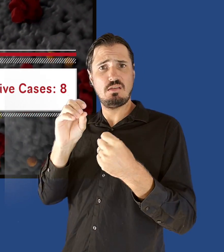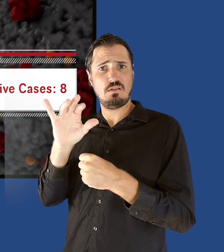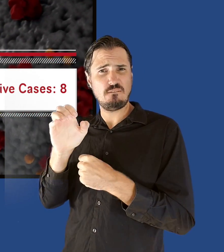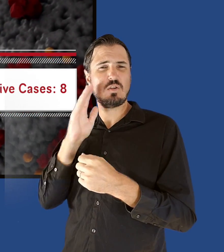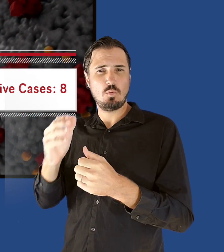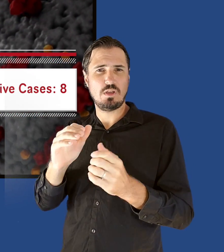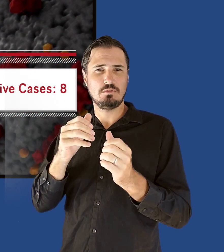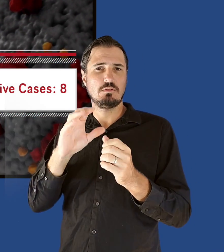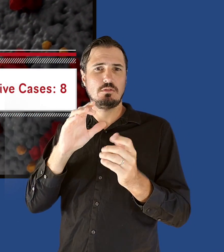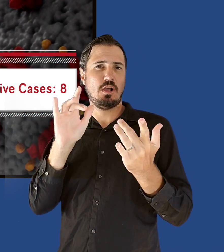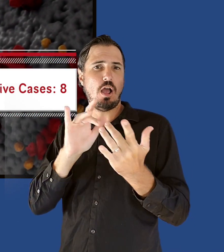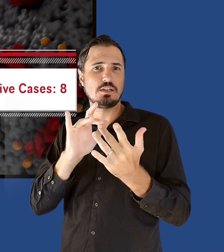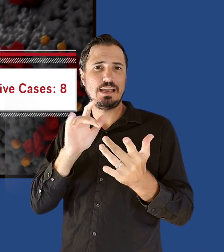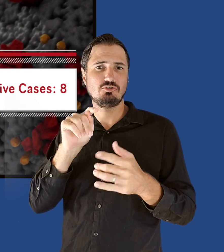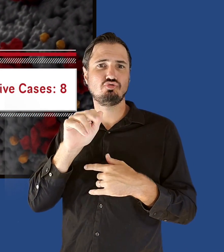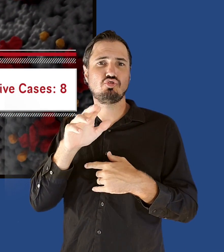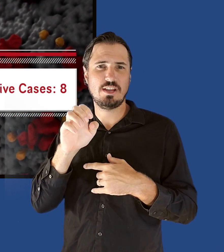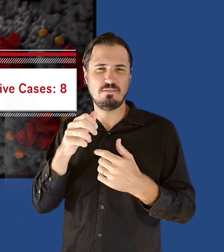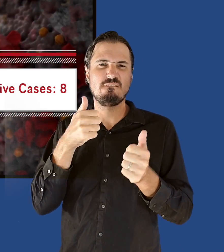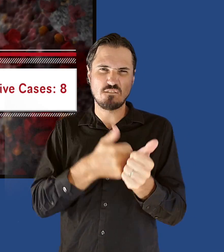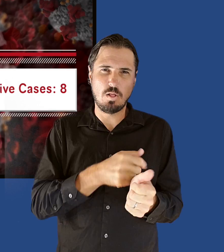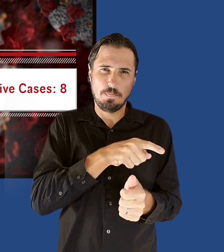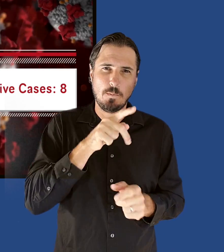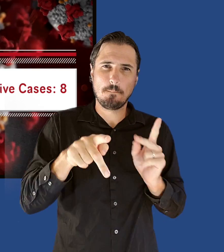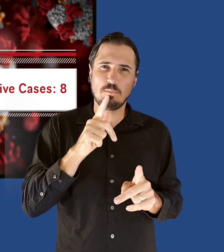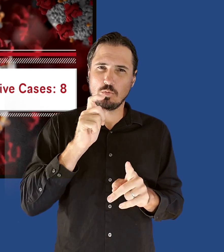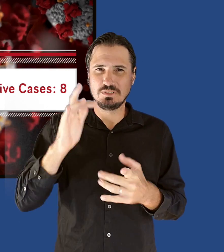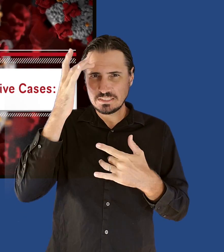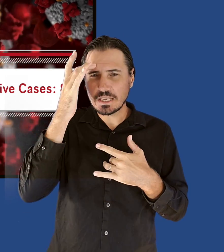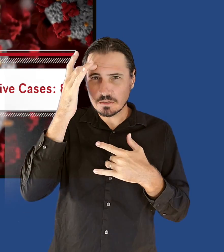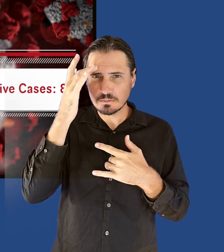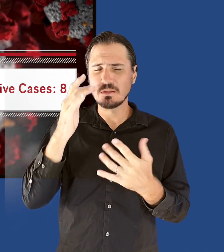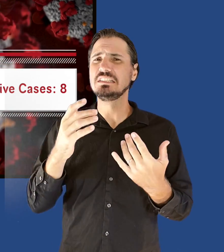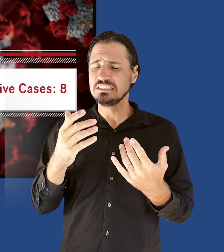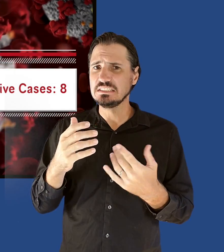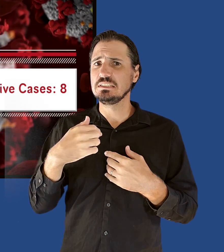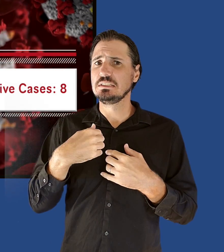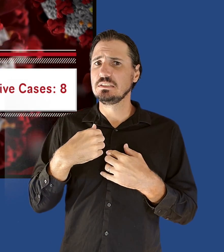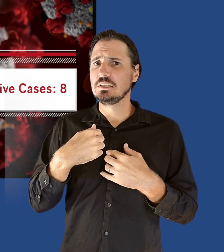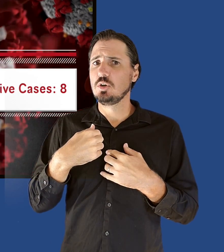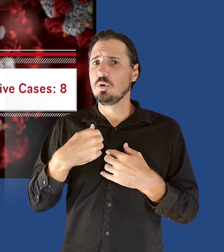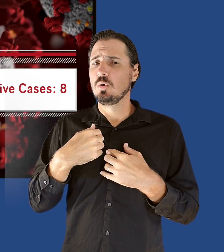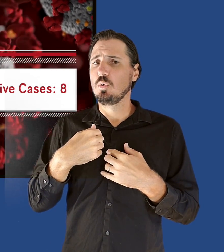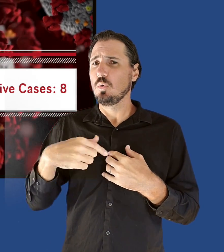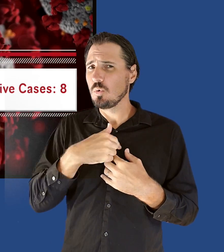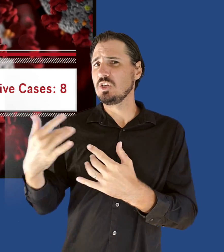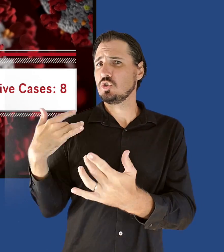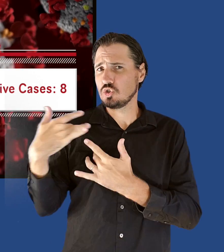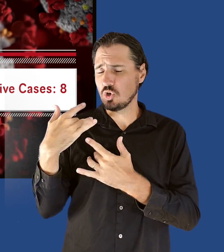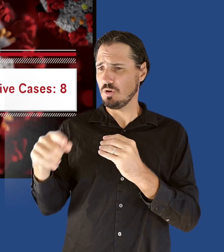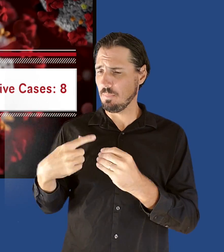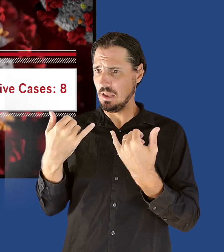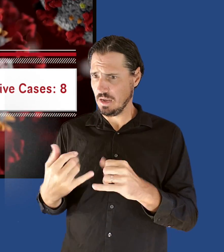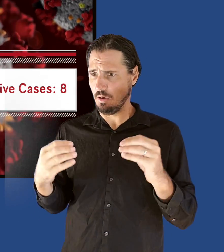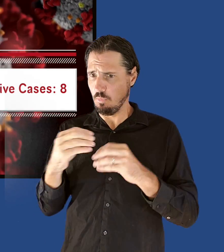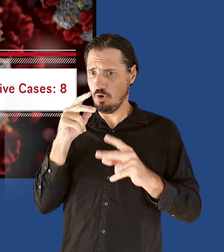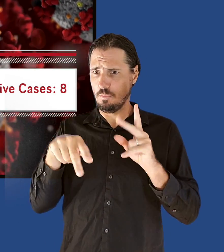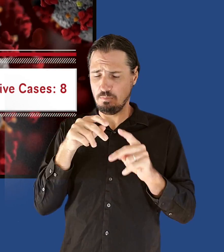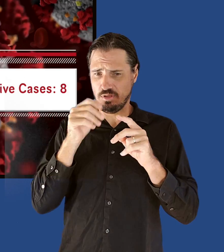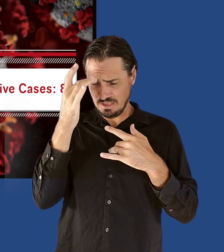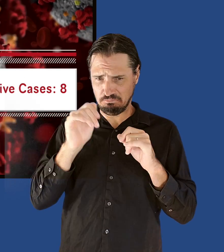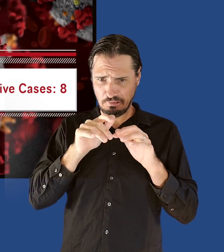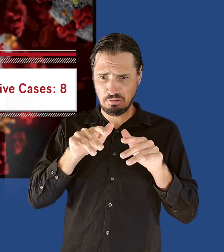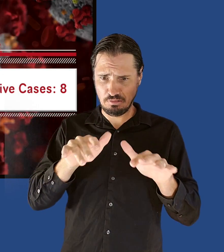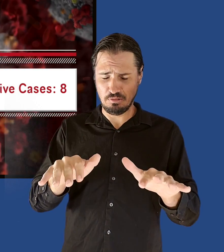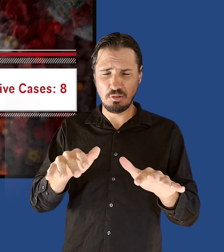The return of COVID-19 to the island was expected, but it is concerning, and it reinforces our need to be extremely careful in our day-to-day interactions to contain the spread.